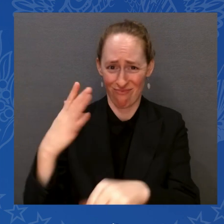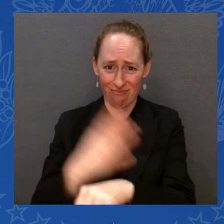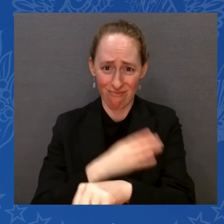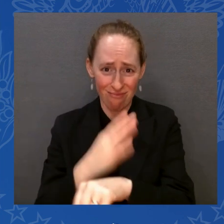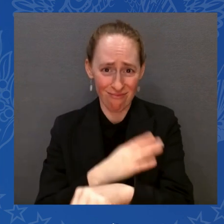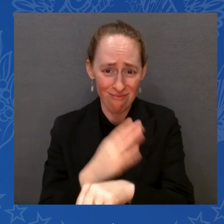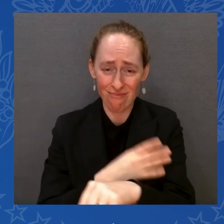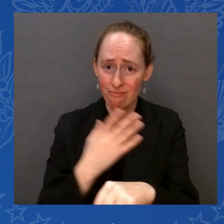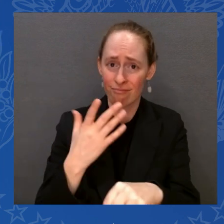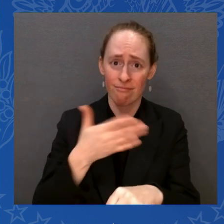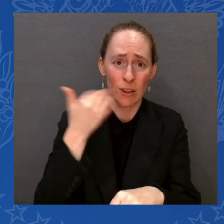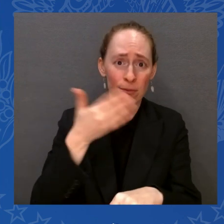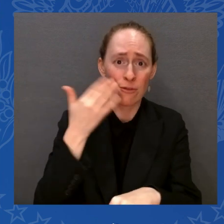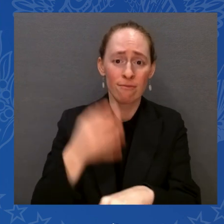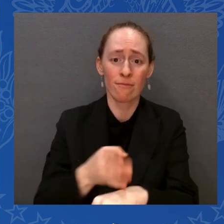A half a million jobs just last month.